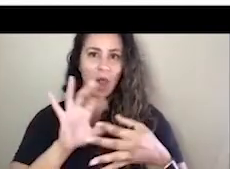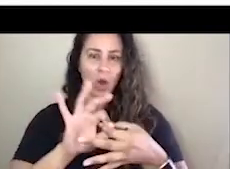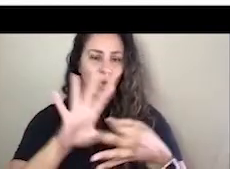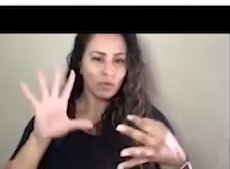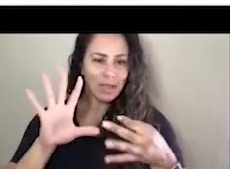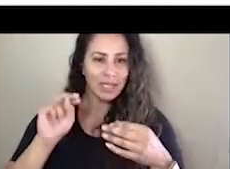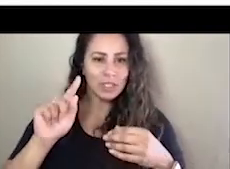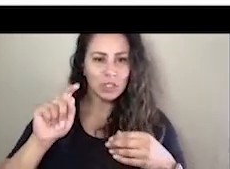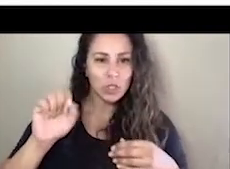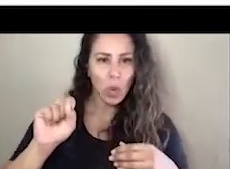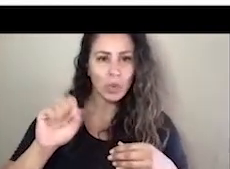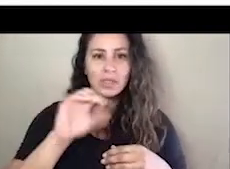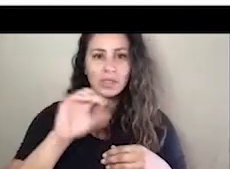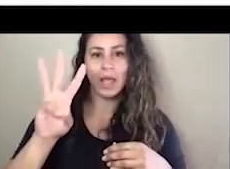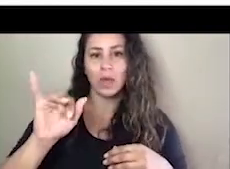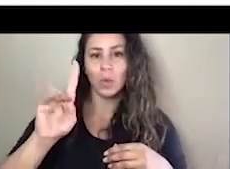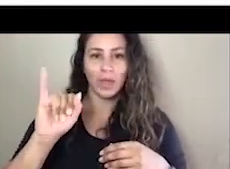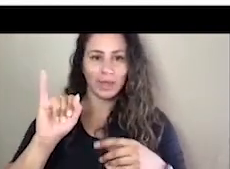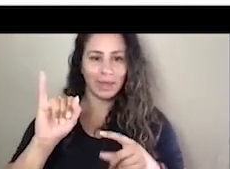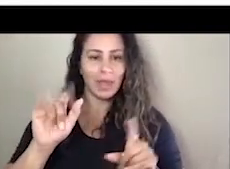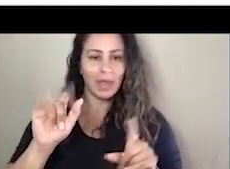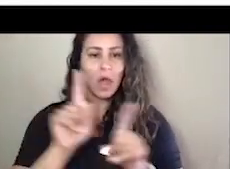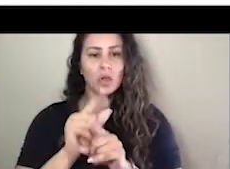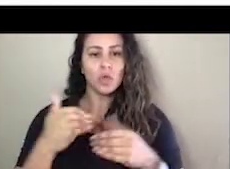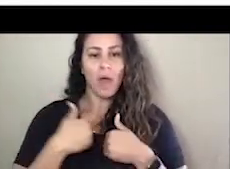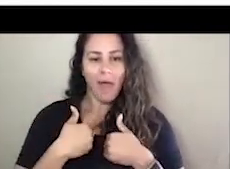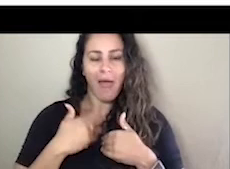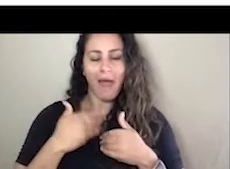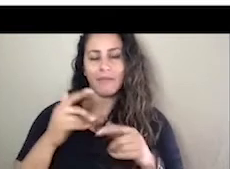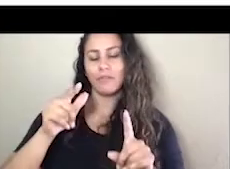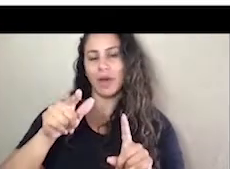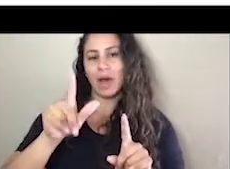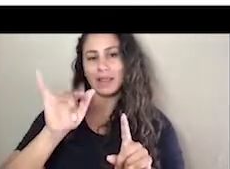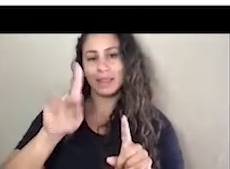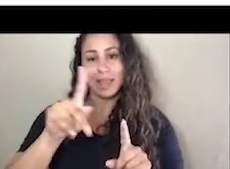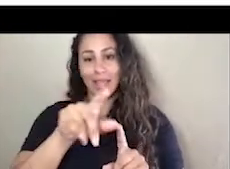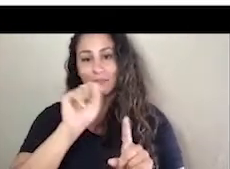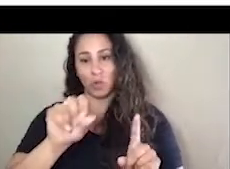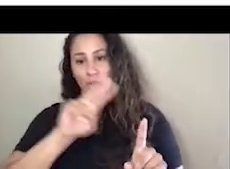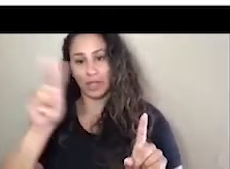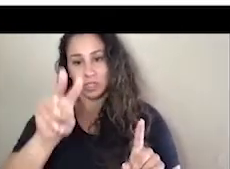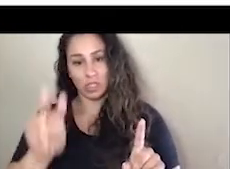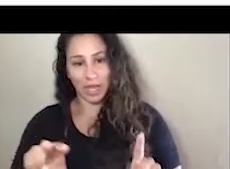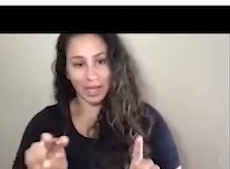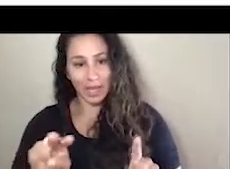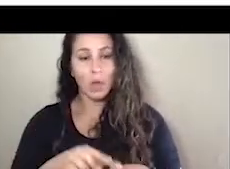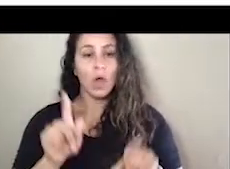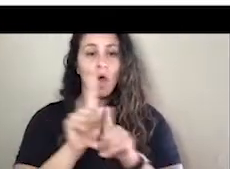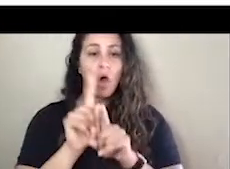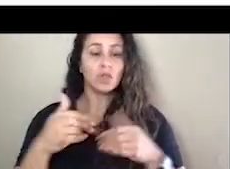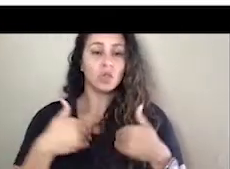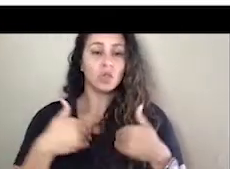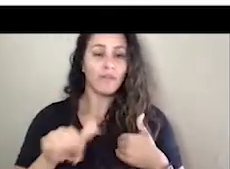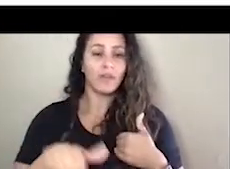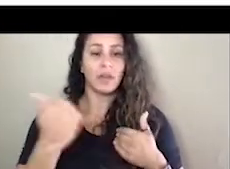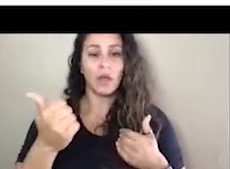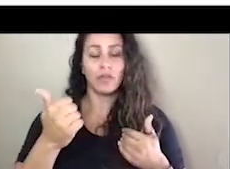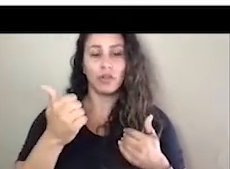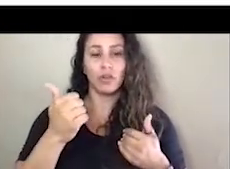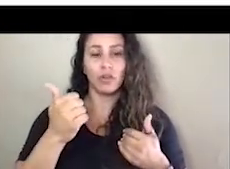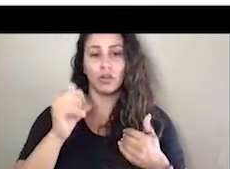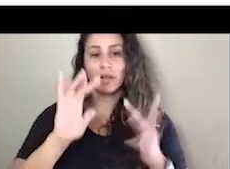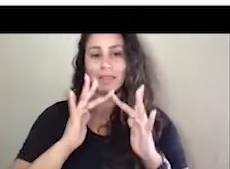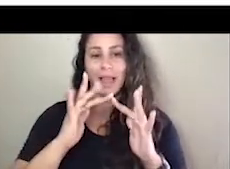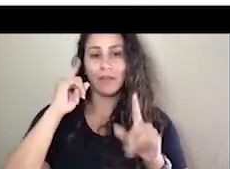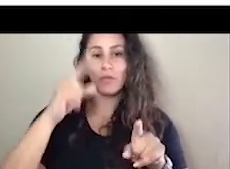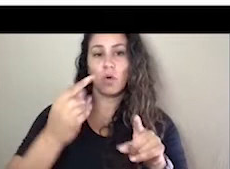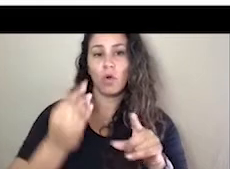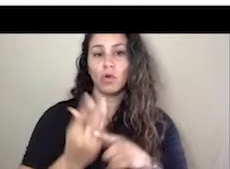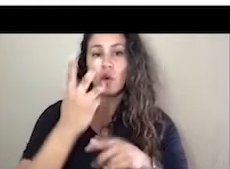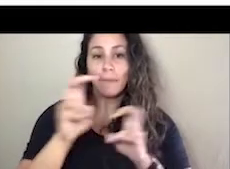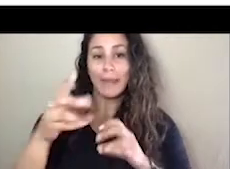BOILER PLATE REPOSITORY.